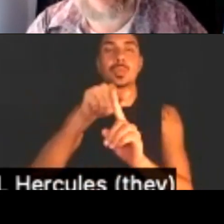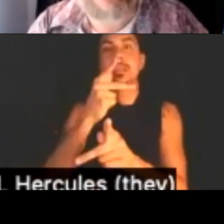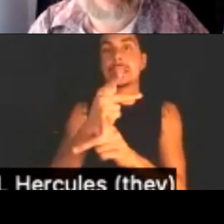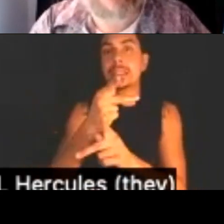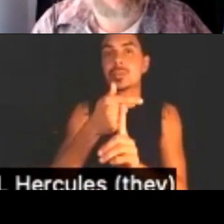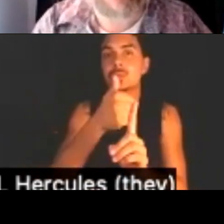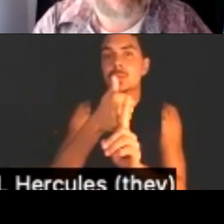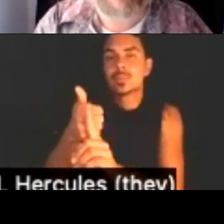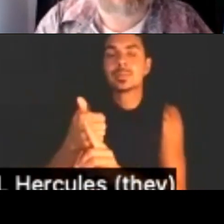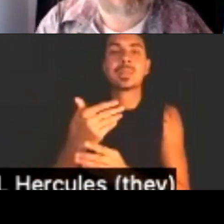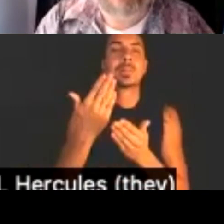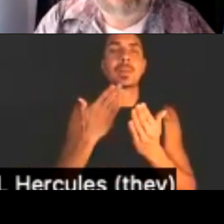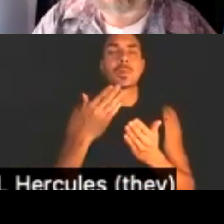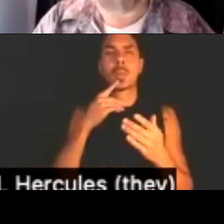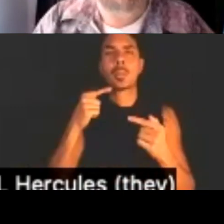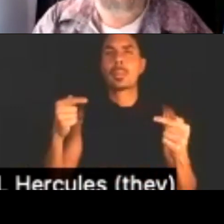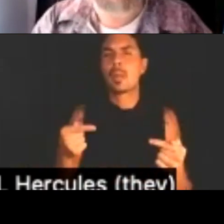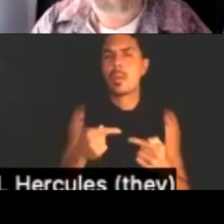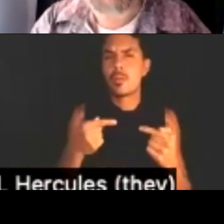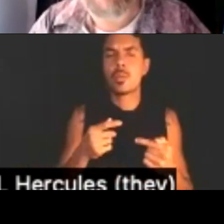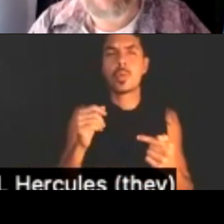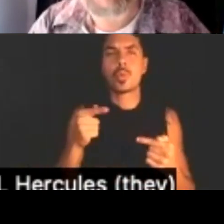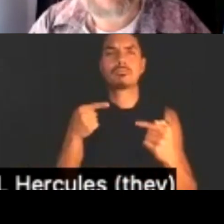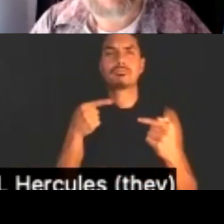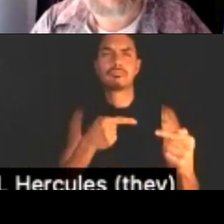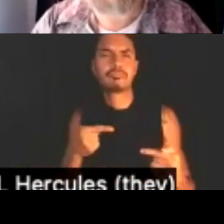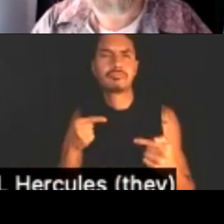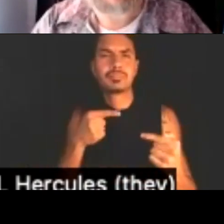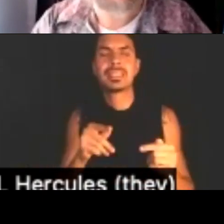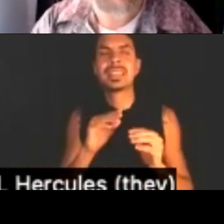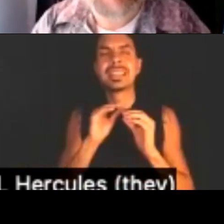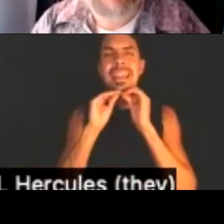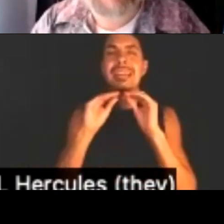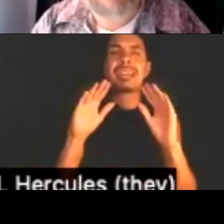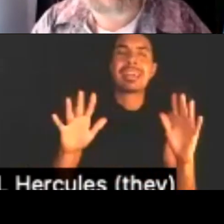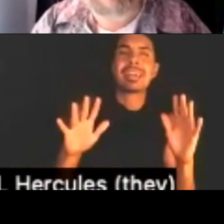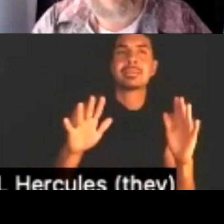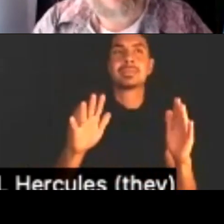or difficult, nothing overtly, intentionally traumatic,